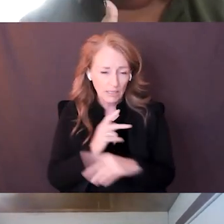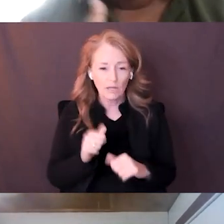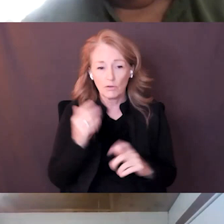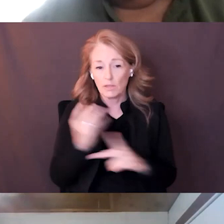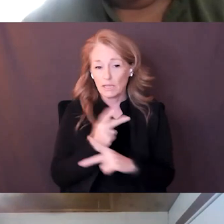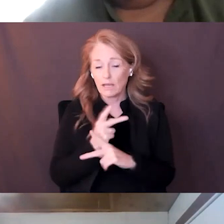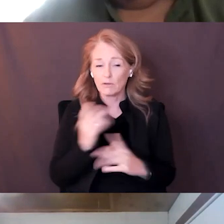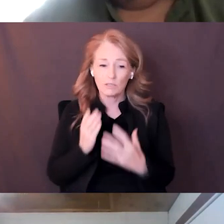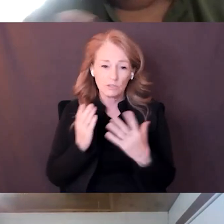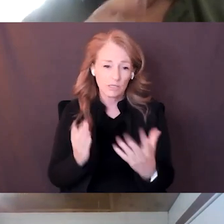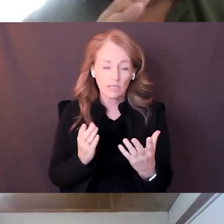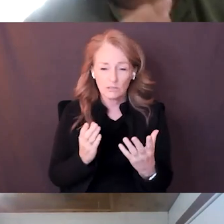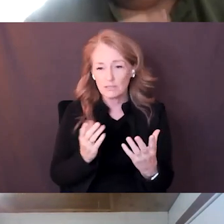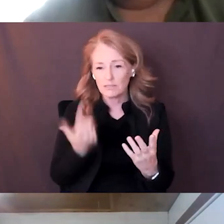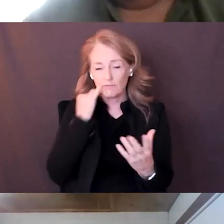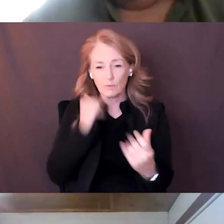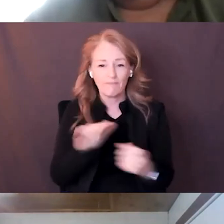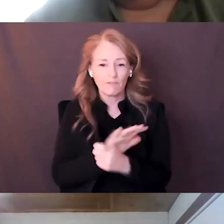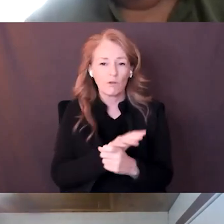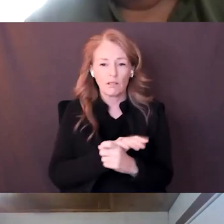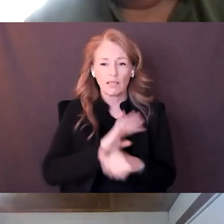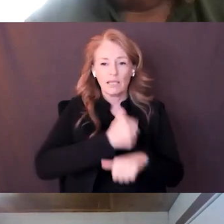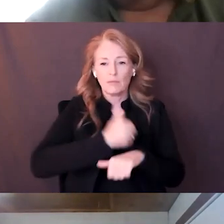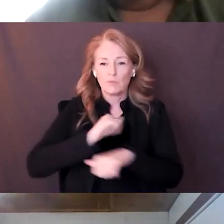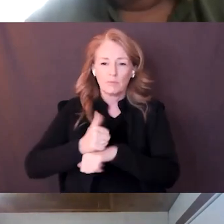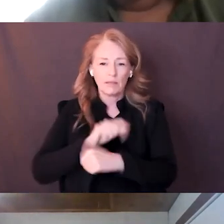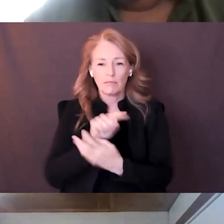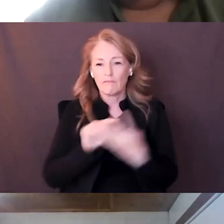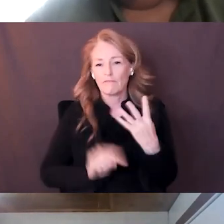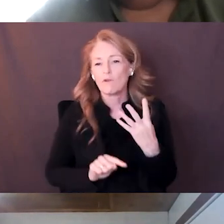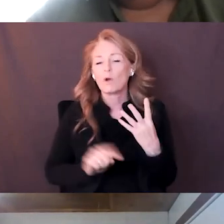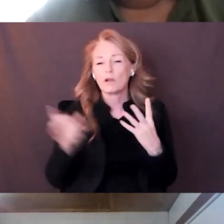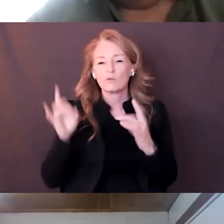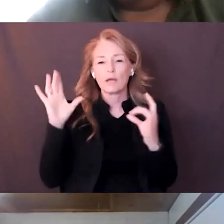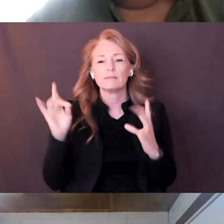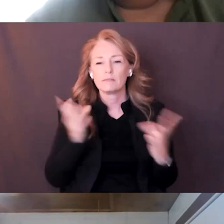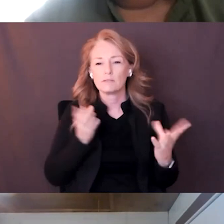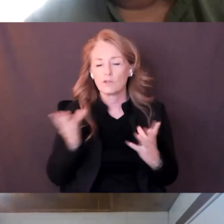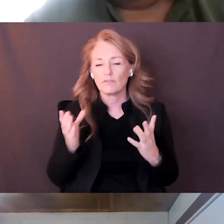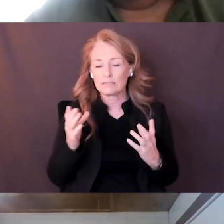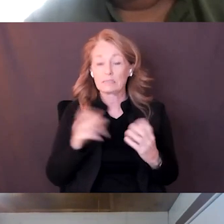IF WE FULLY IMPLEMENT THOSE SERVICES NATIONALLY, IT WOULD HAVE AN